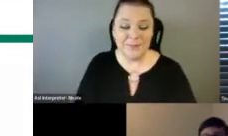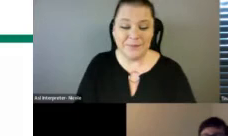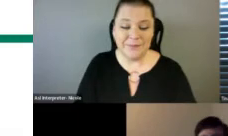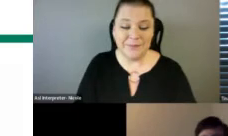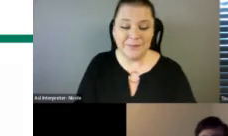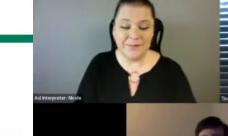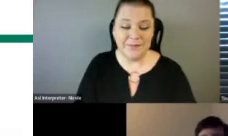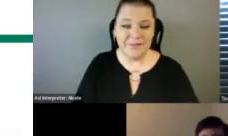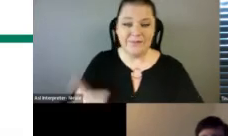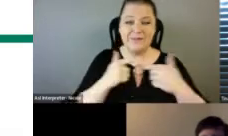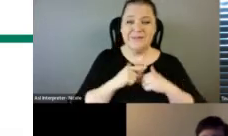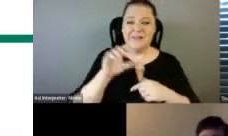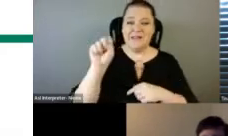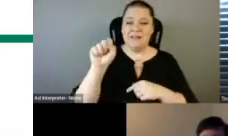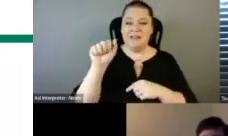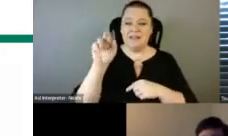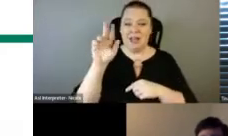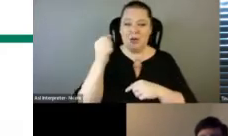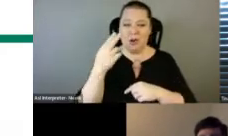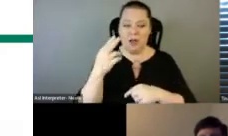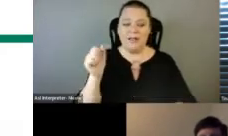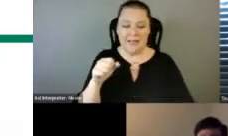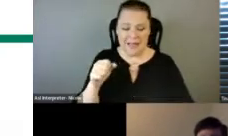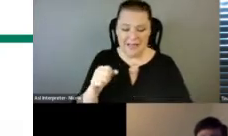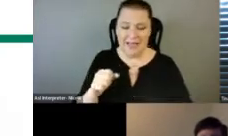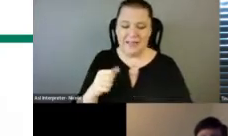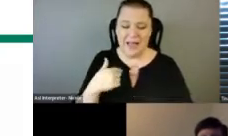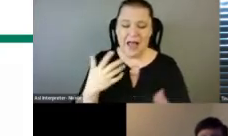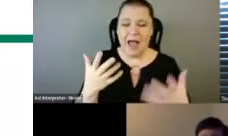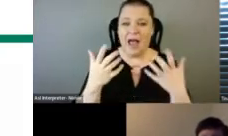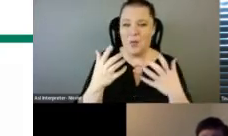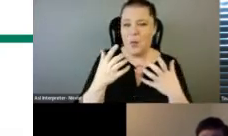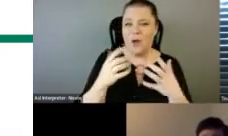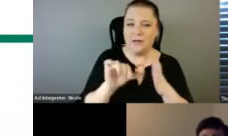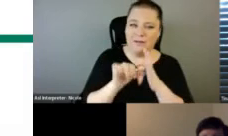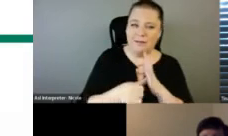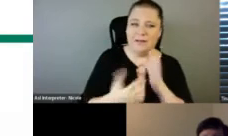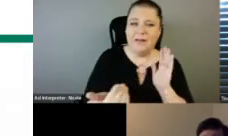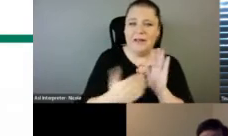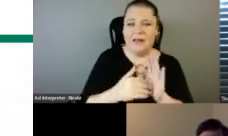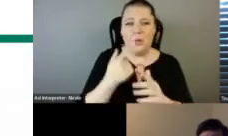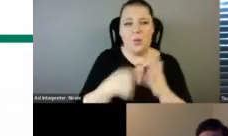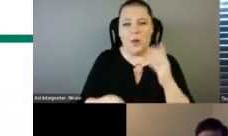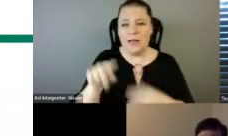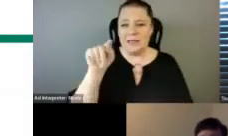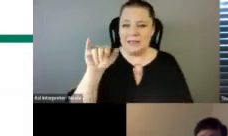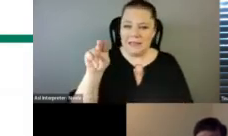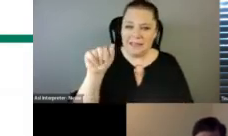Sarah Gunther: Yes, this is Sara, and I just wanted to also just reiterate what Tina had said about having people with